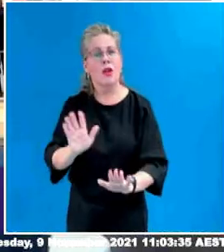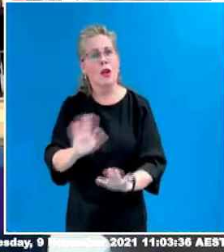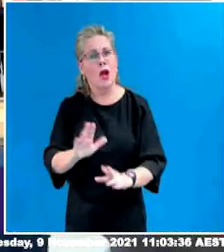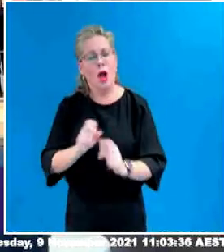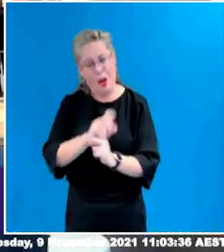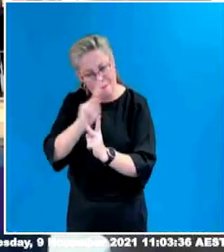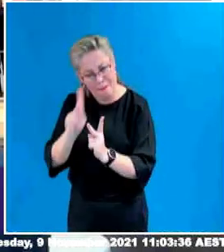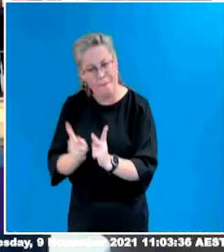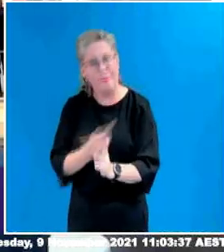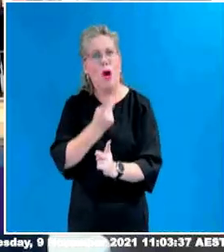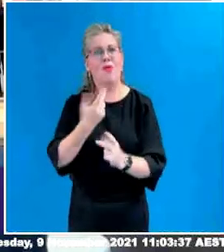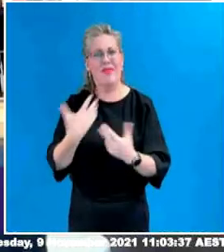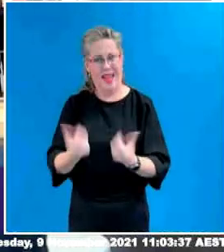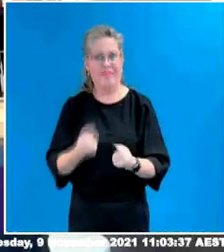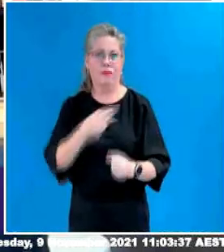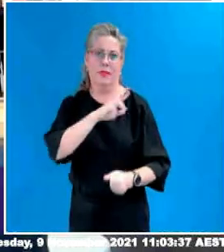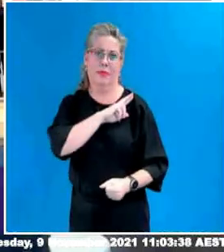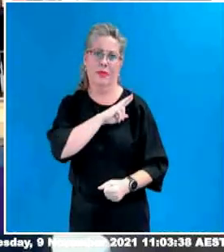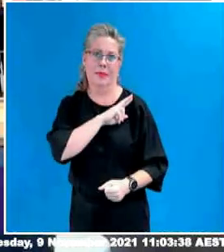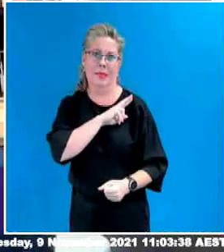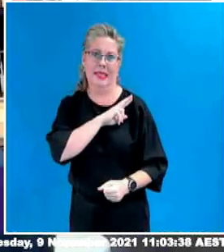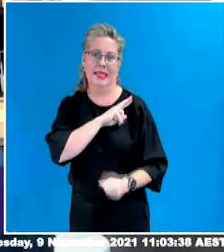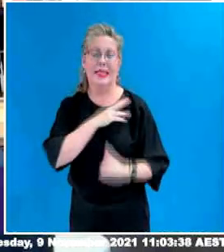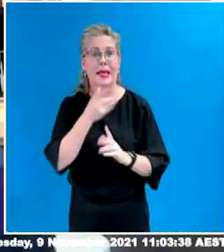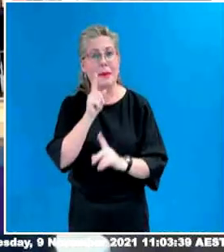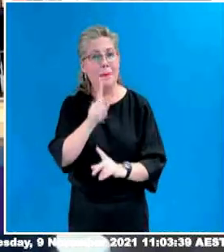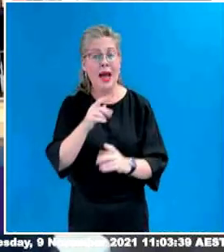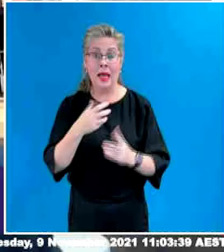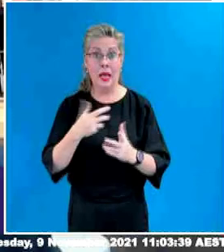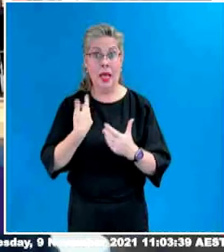they will be more effective when they work together at partners because they